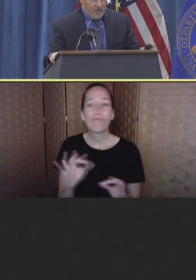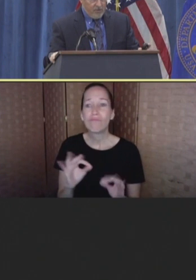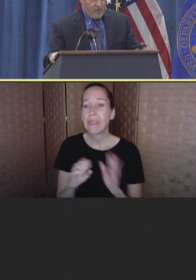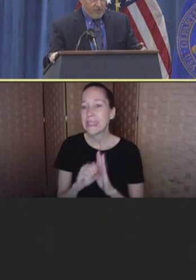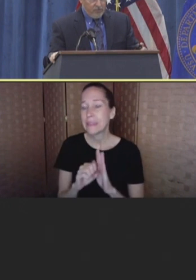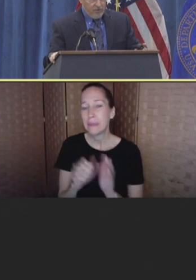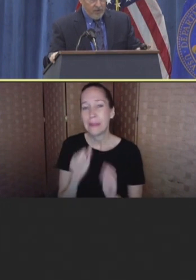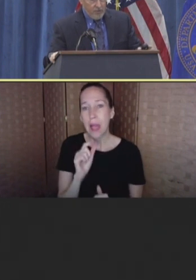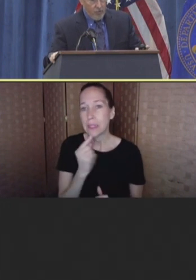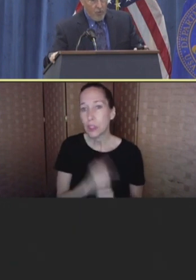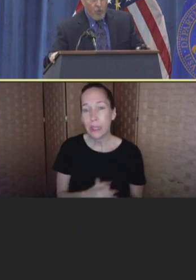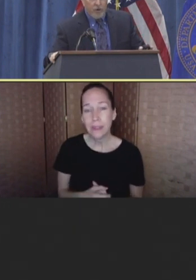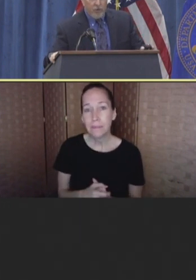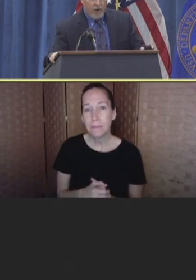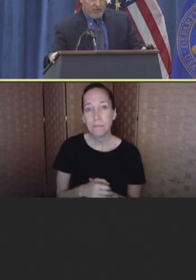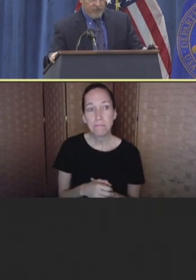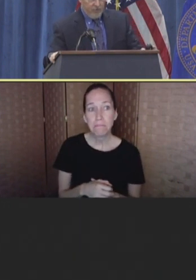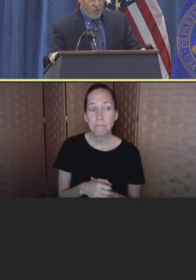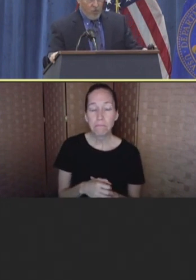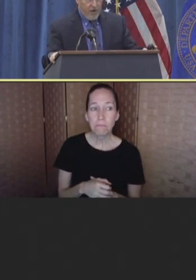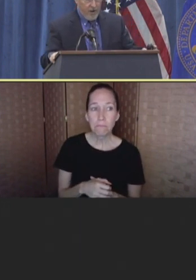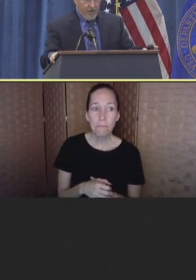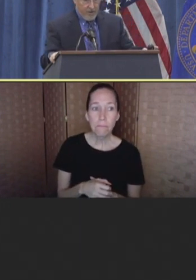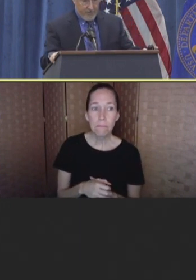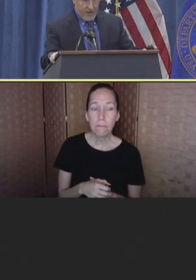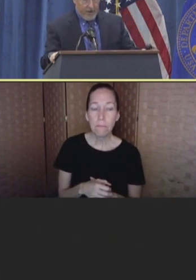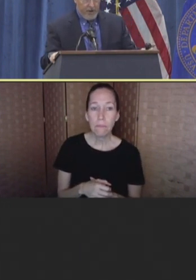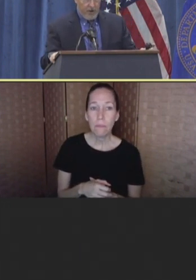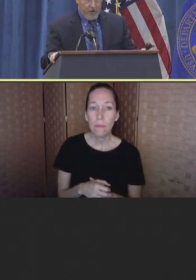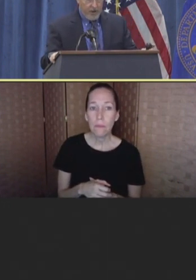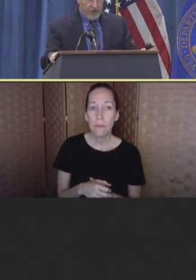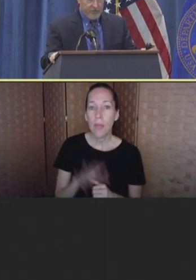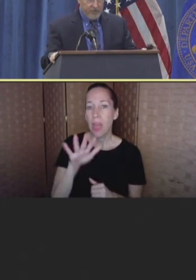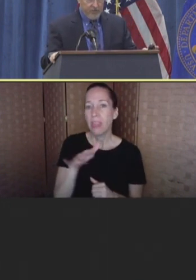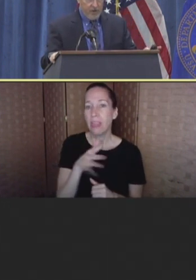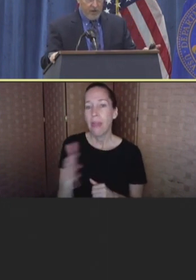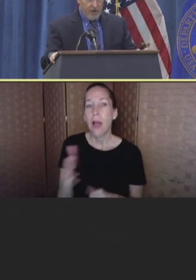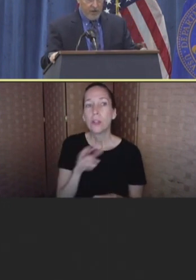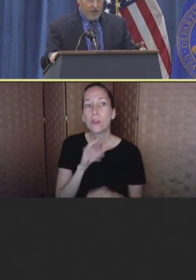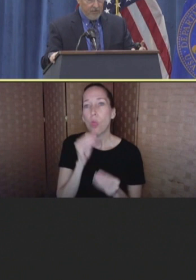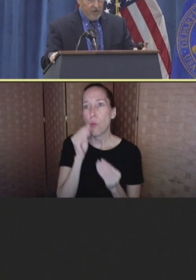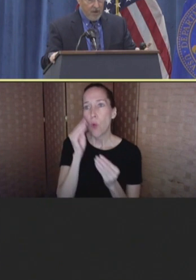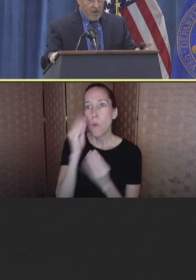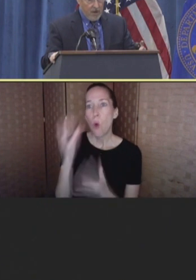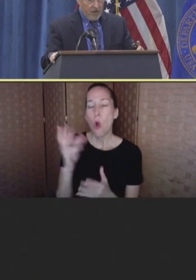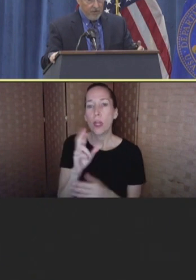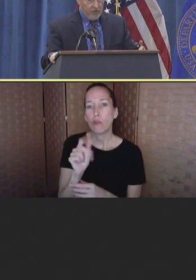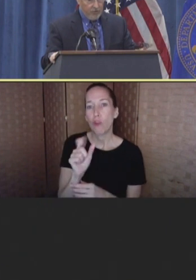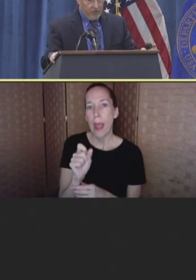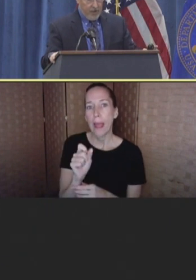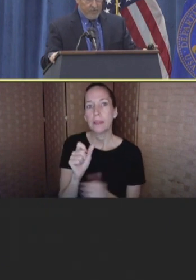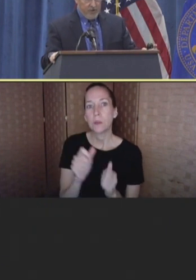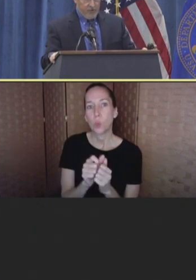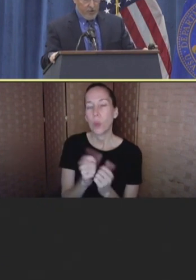This shows the reporting rates for verified myocarditis in those who had messenger RNA,